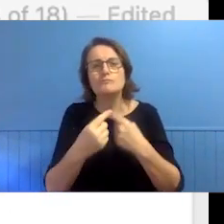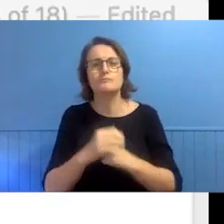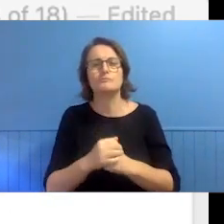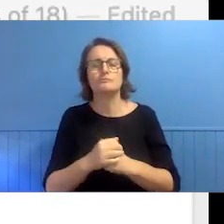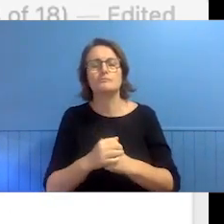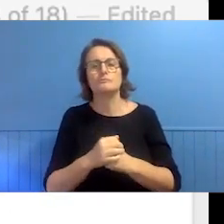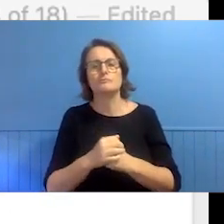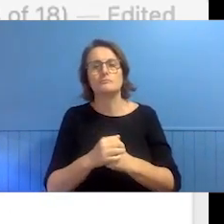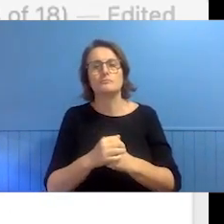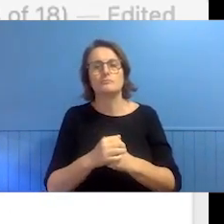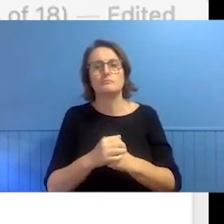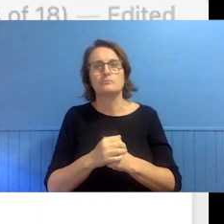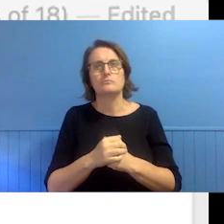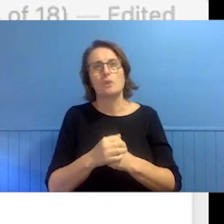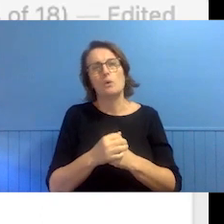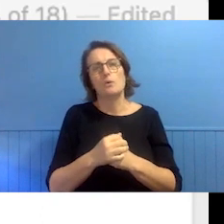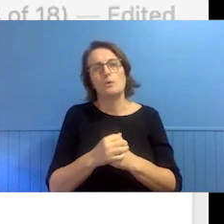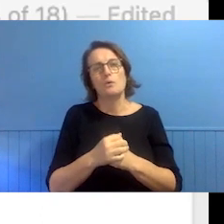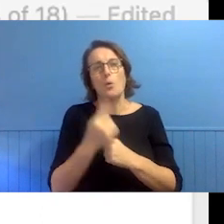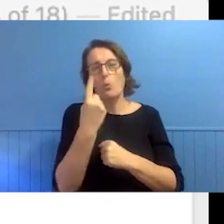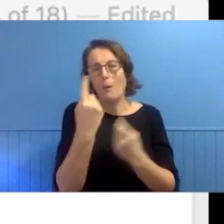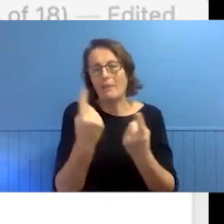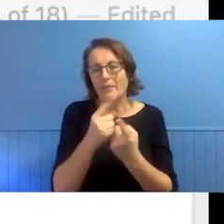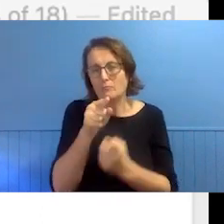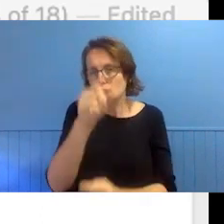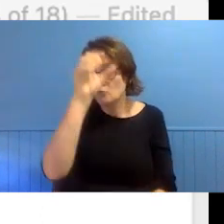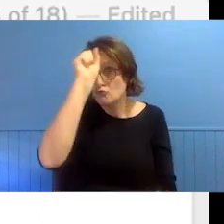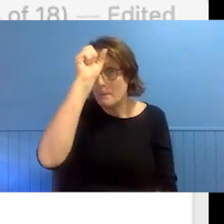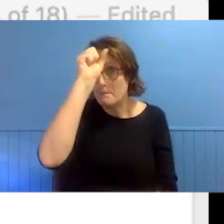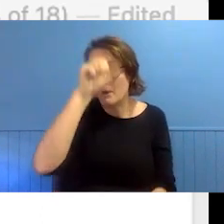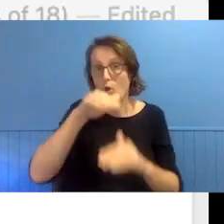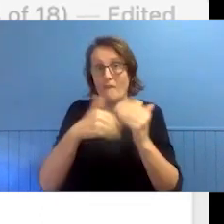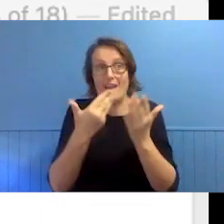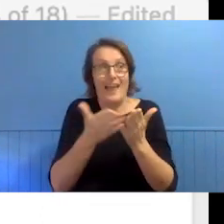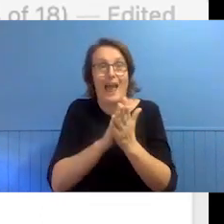relation to reaching an audience online. And that's the fact that